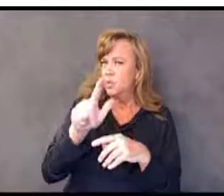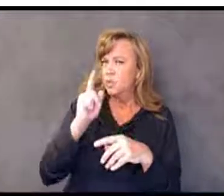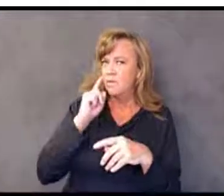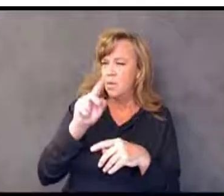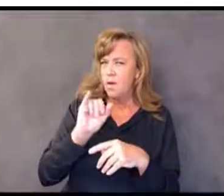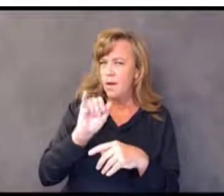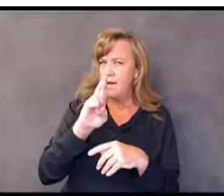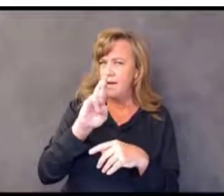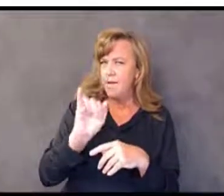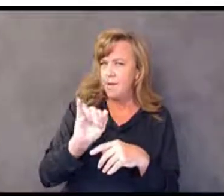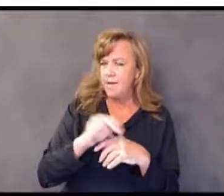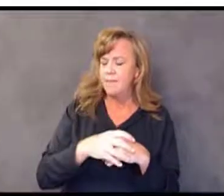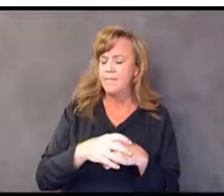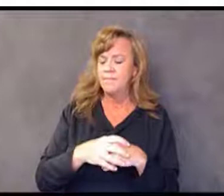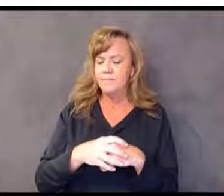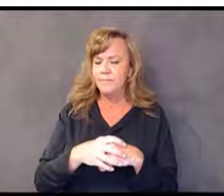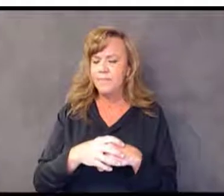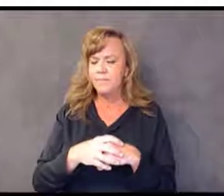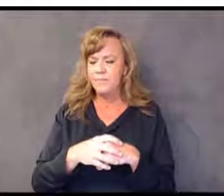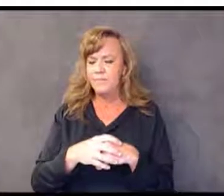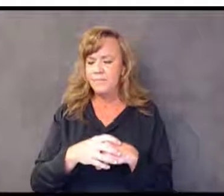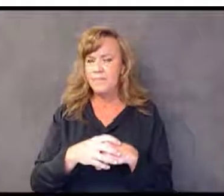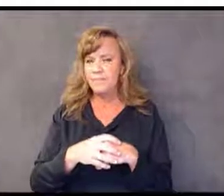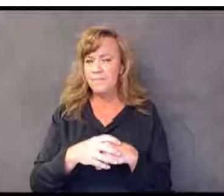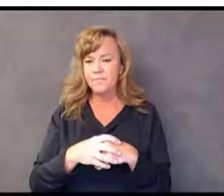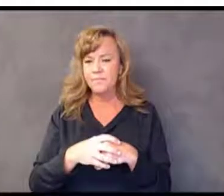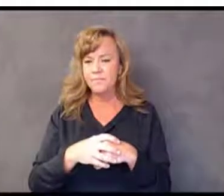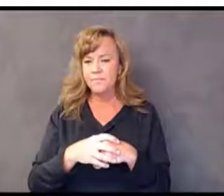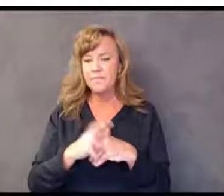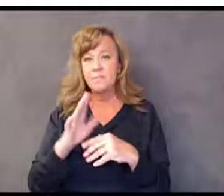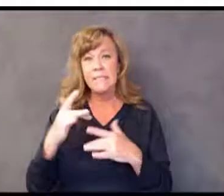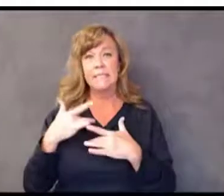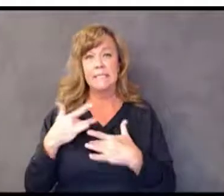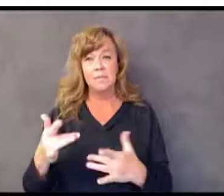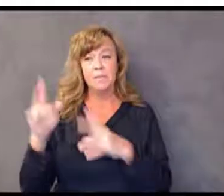IRI is typically administered through a downloaded application.